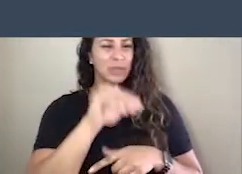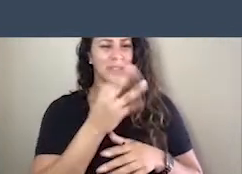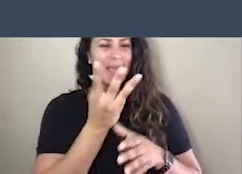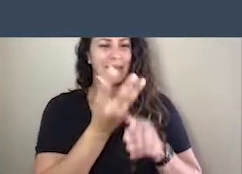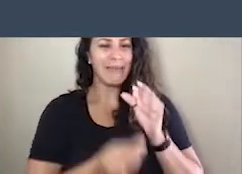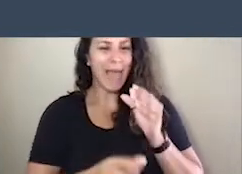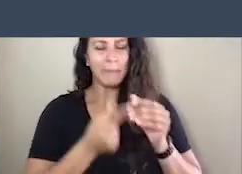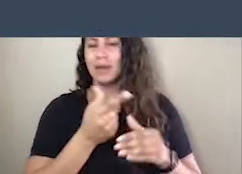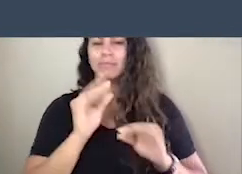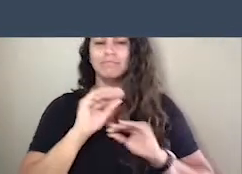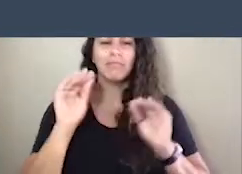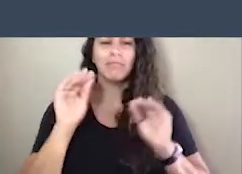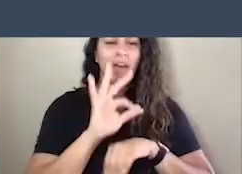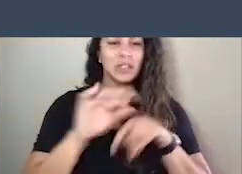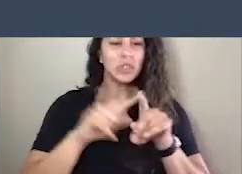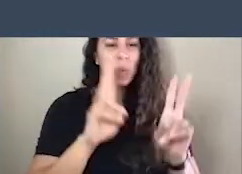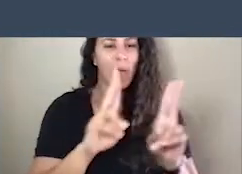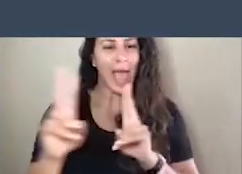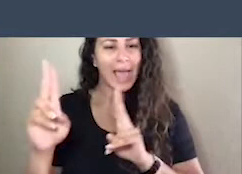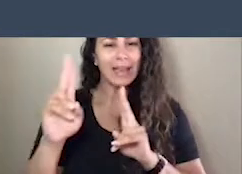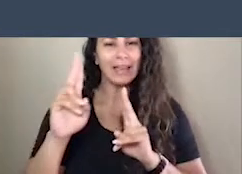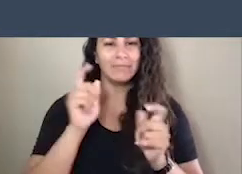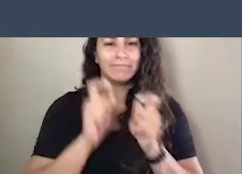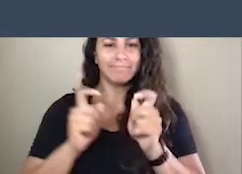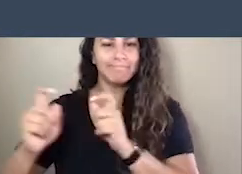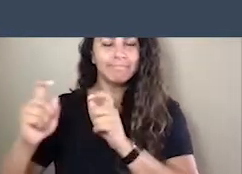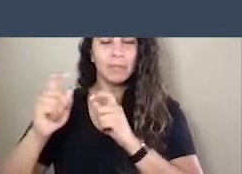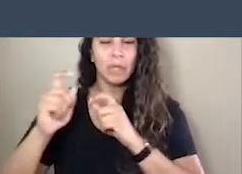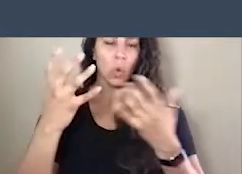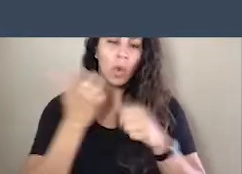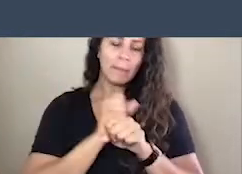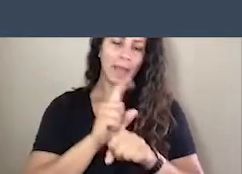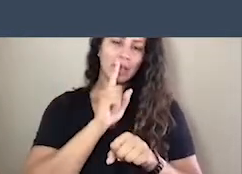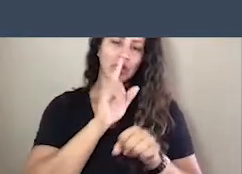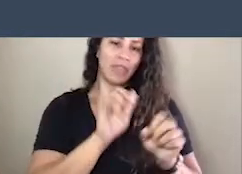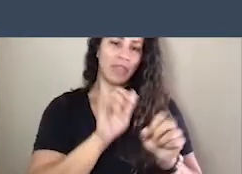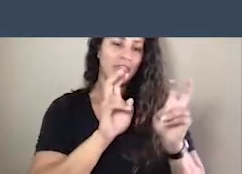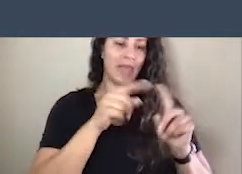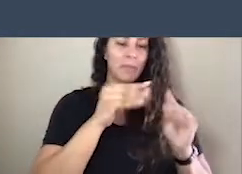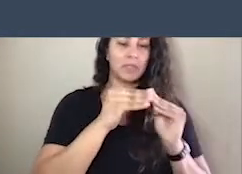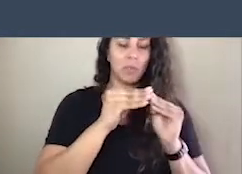AND MAKE SURE THAT THE THEME WAS MORE FLEXIBLE FOR THOSE USERS.